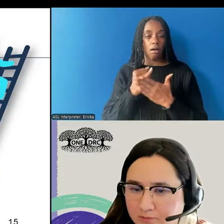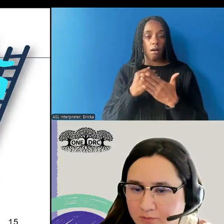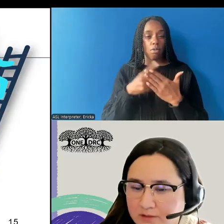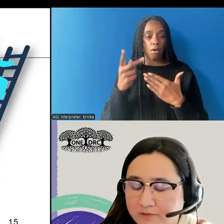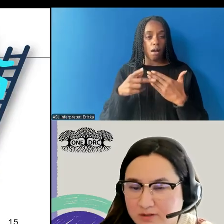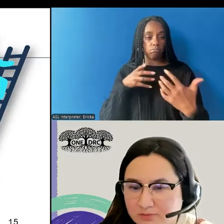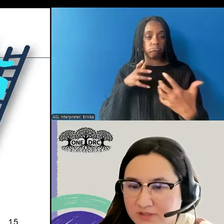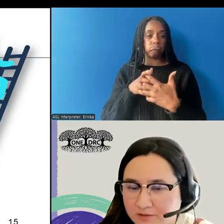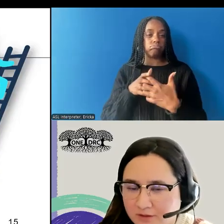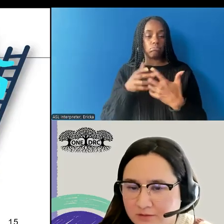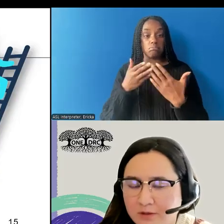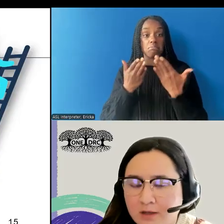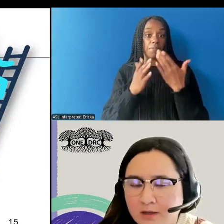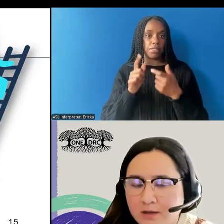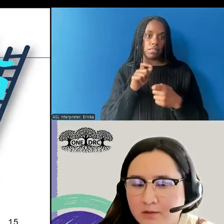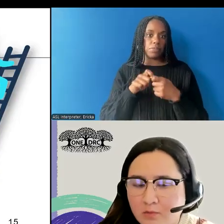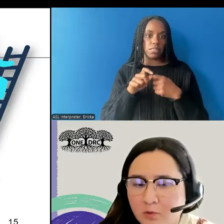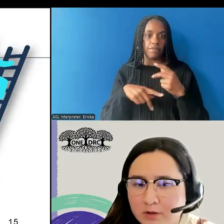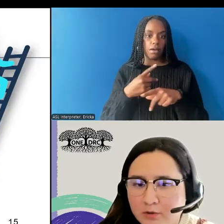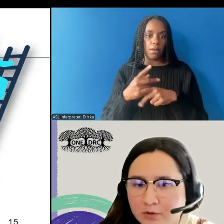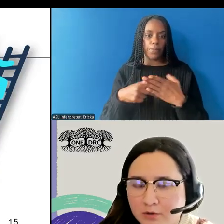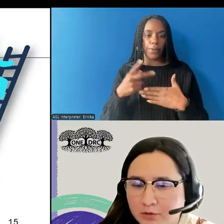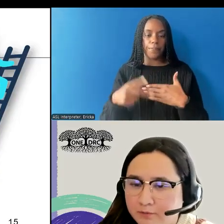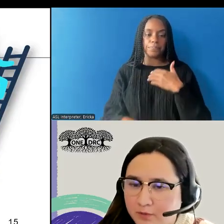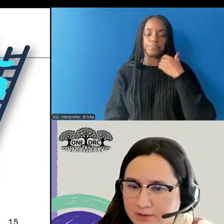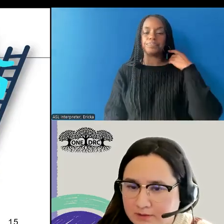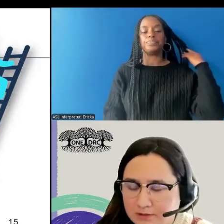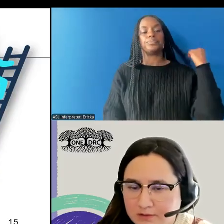Maybe it's very specific, what your, your focus is,